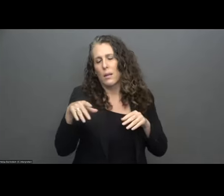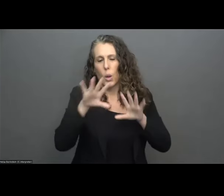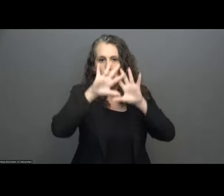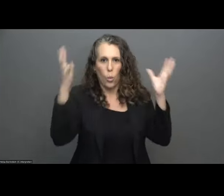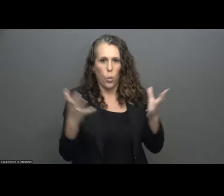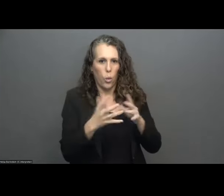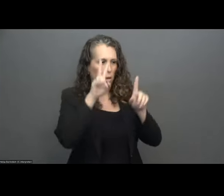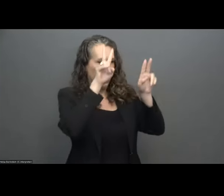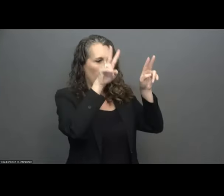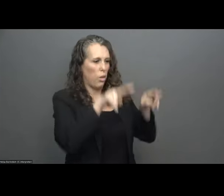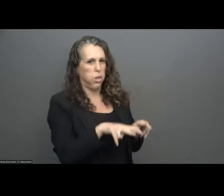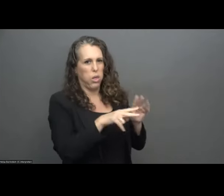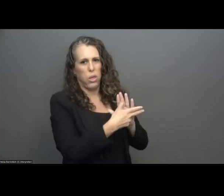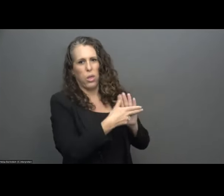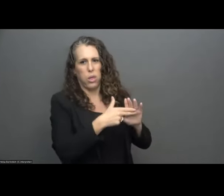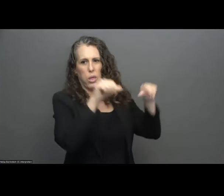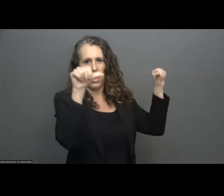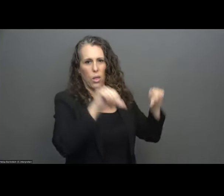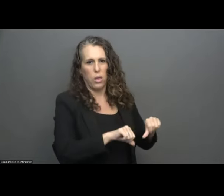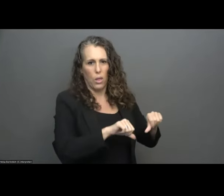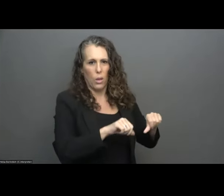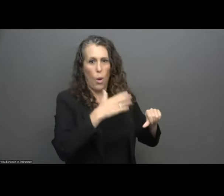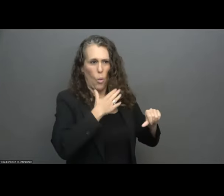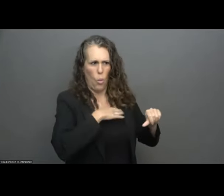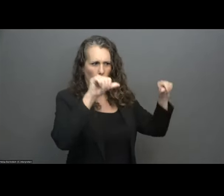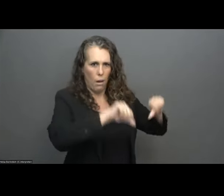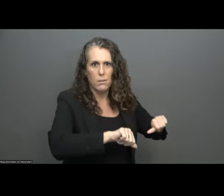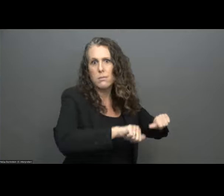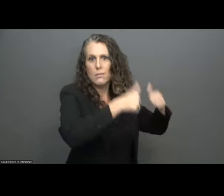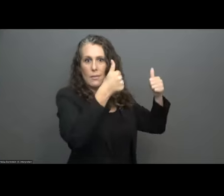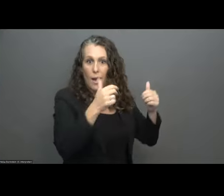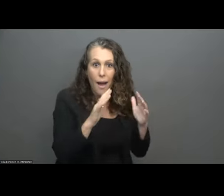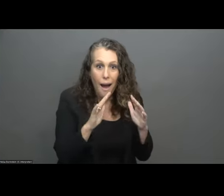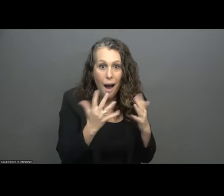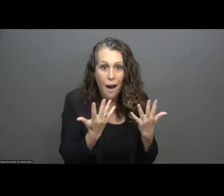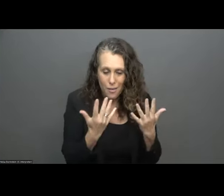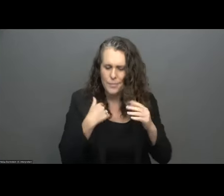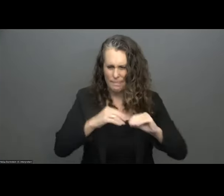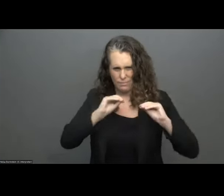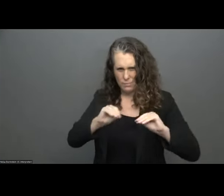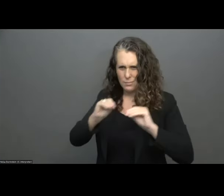sure and enabling our people to be disability confident. We make sure that our people with